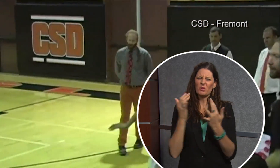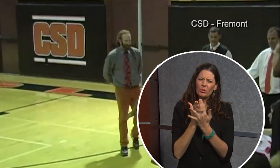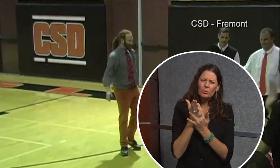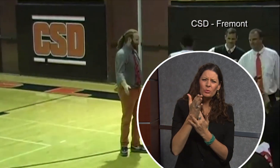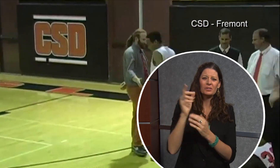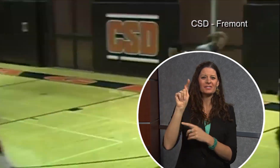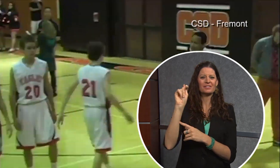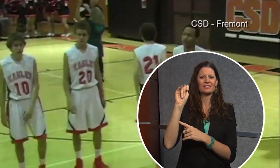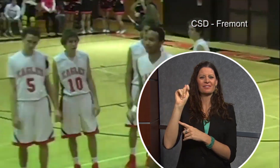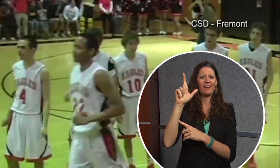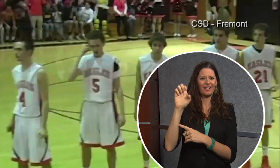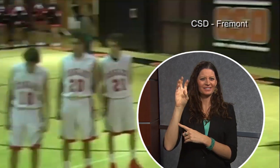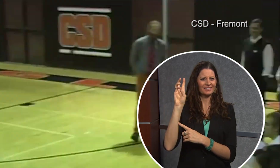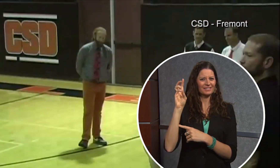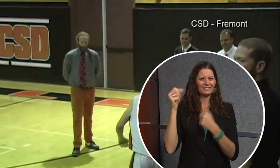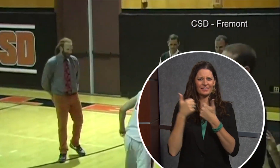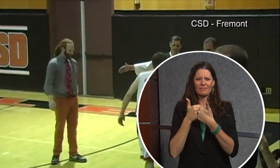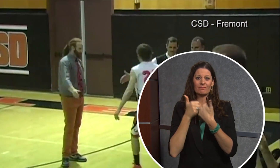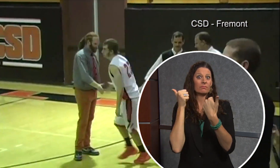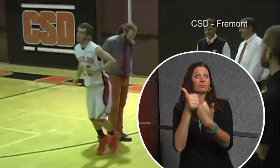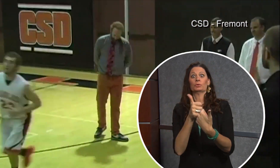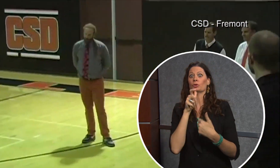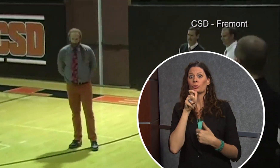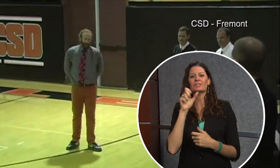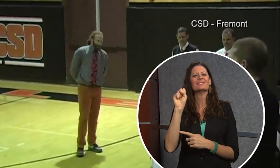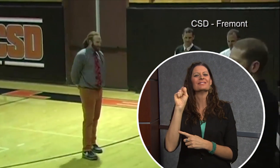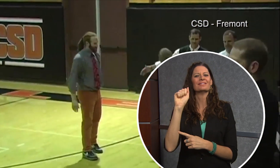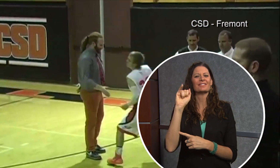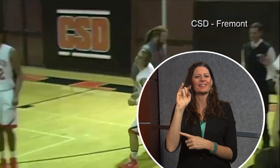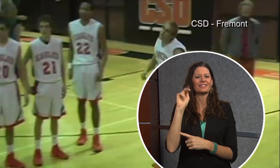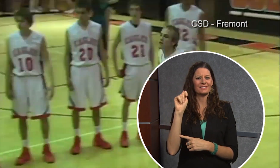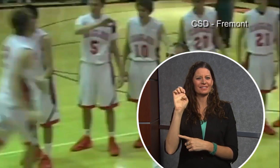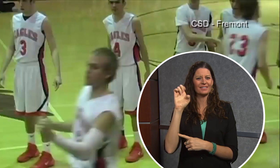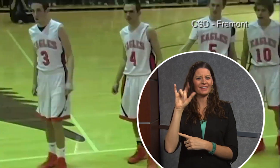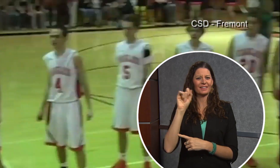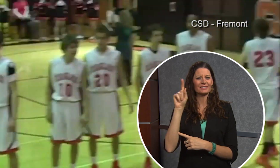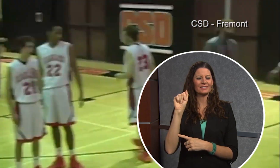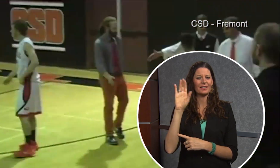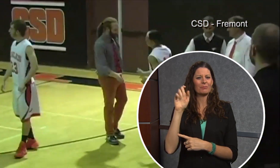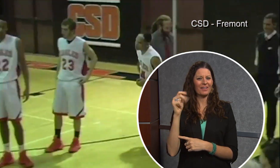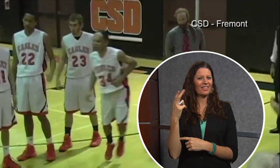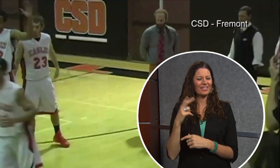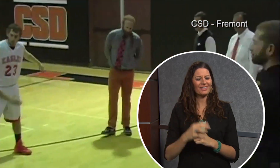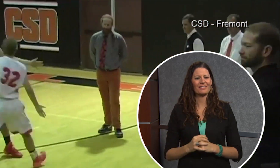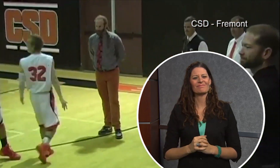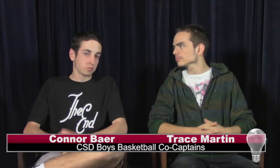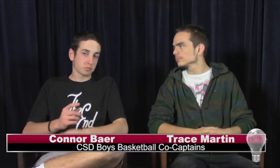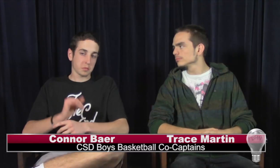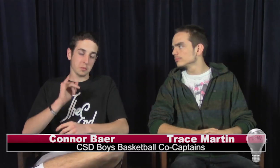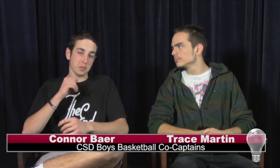THE EAGLES PLAYED THEIR WAY TO THE DIVISION SIX TITLE GAME WHERE THEY FACED OFF AGAINST SAINT ELIZABETH.